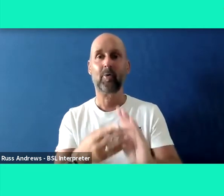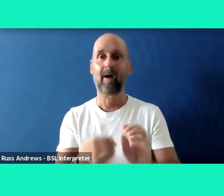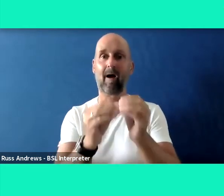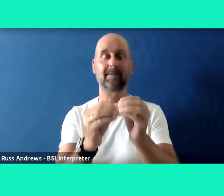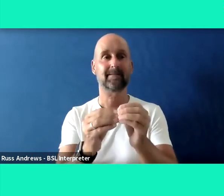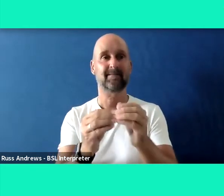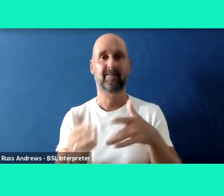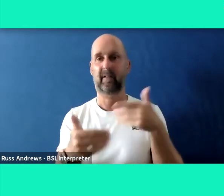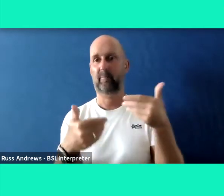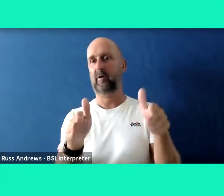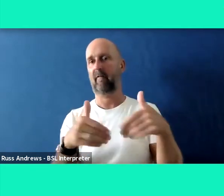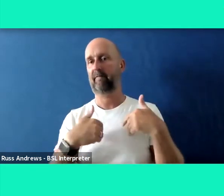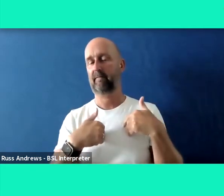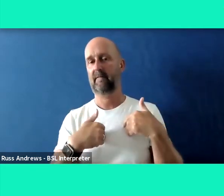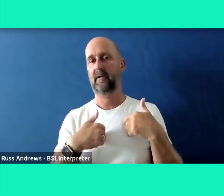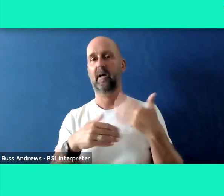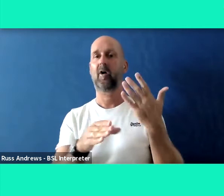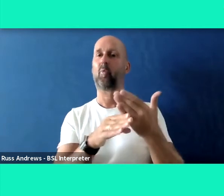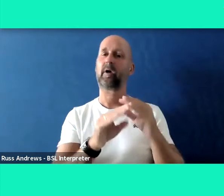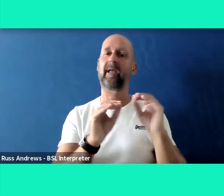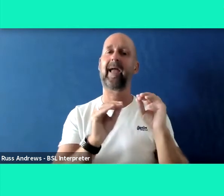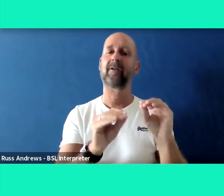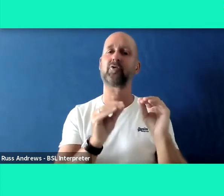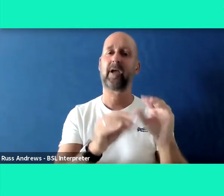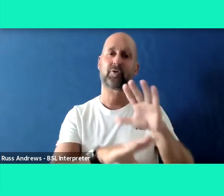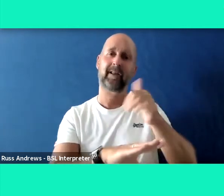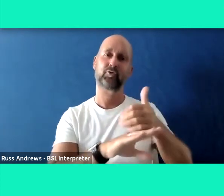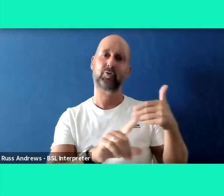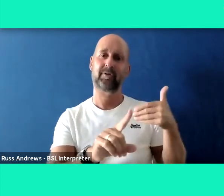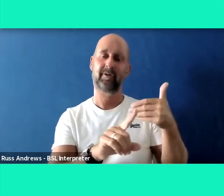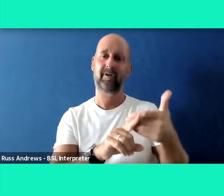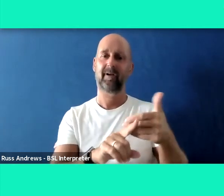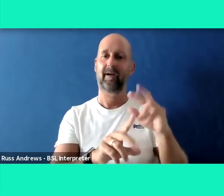I have been working in higher education art institutions as a visiting lecturer